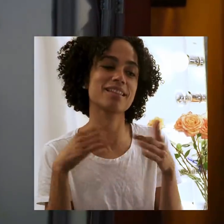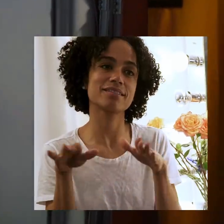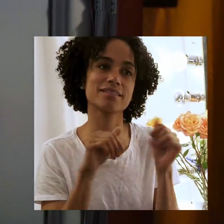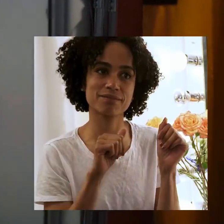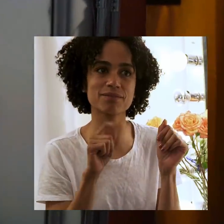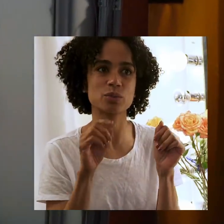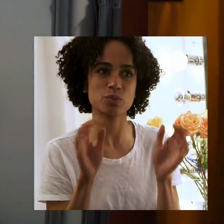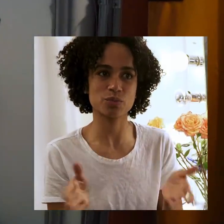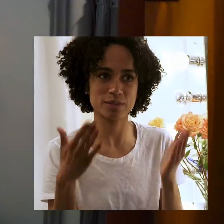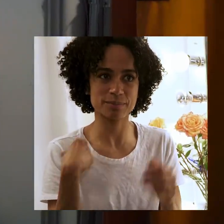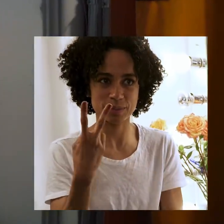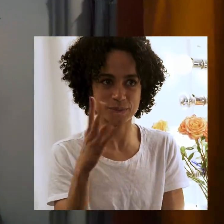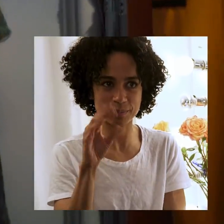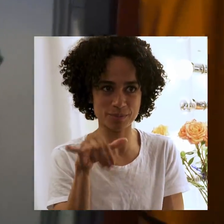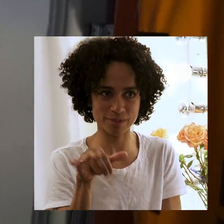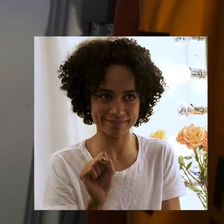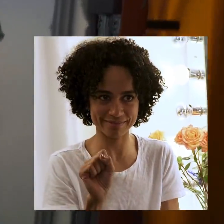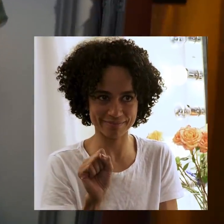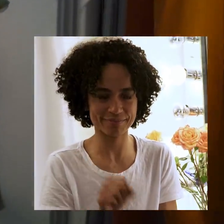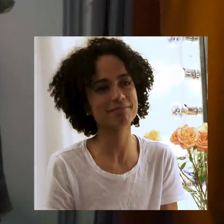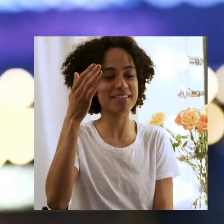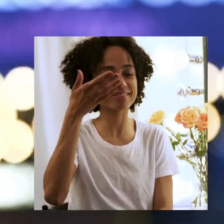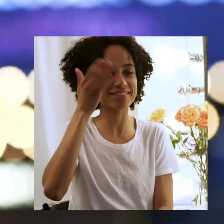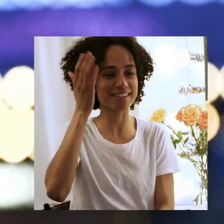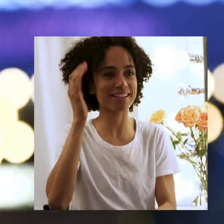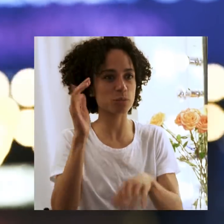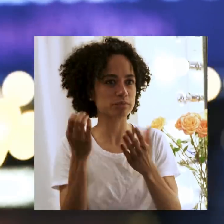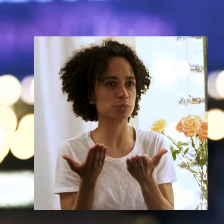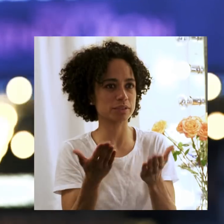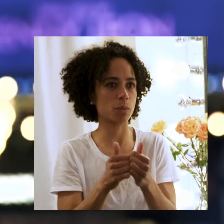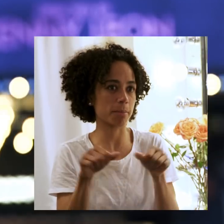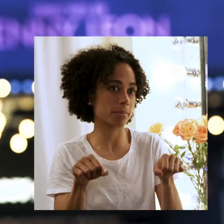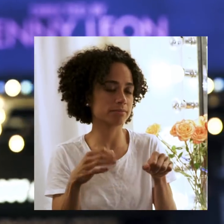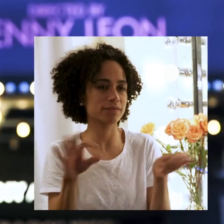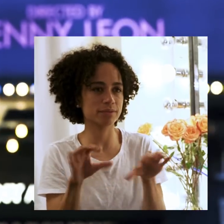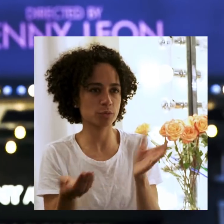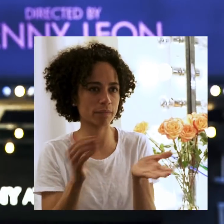And then I left to raise my own two boys. Kenny was presented with the possibility